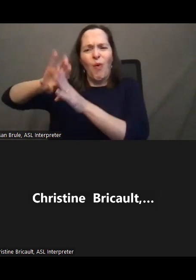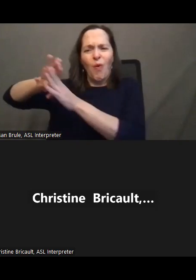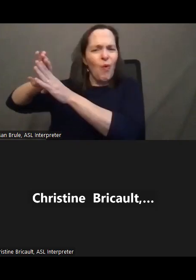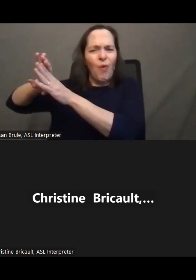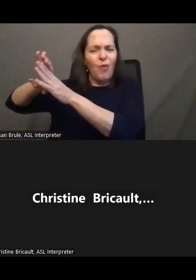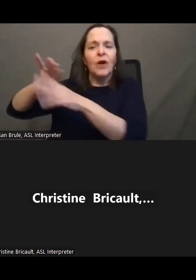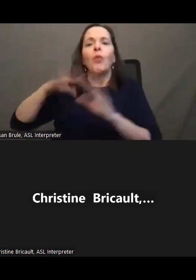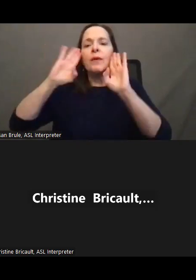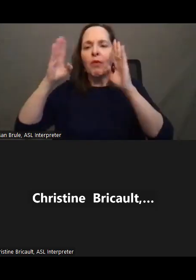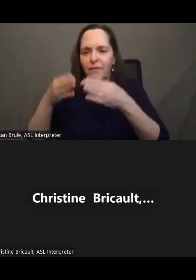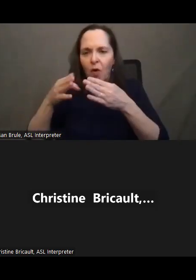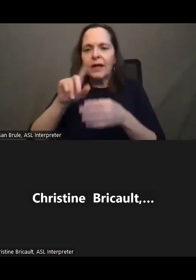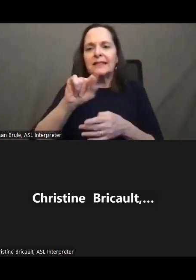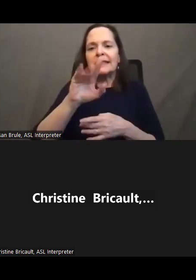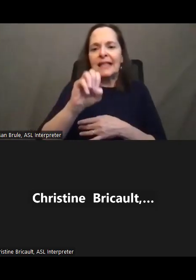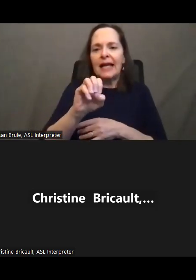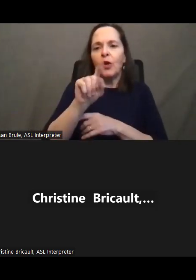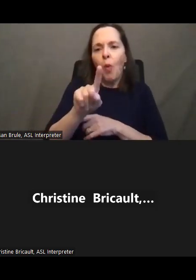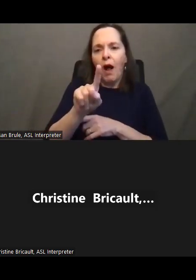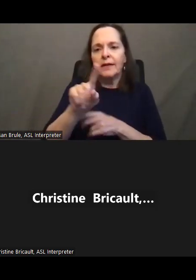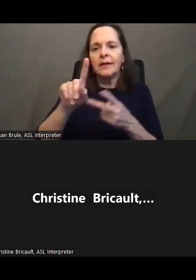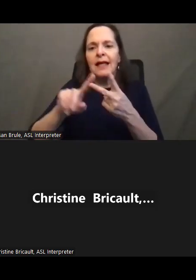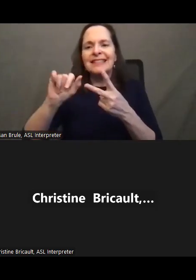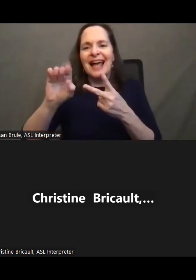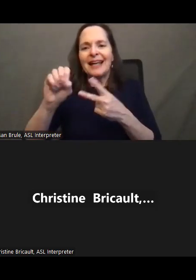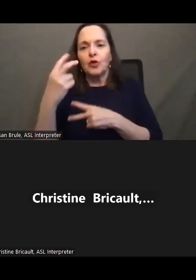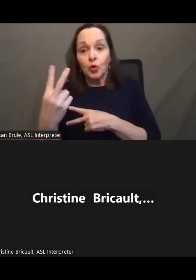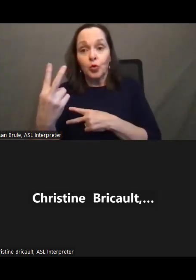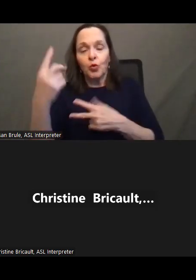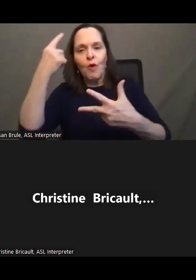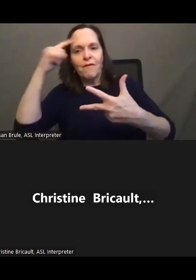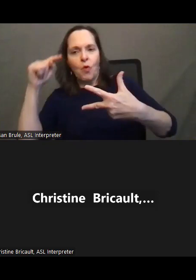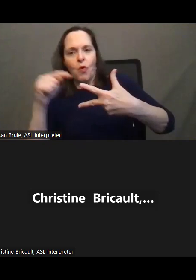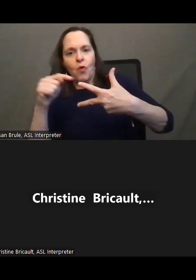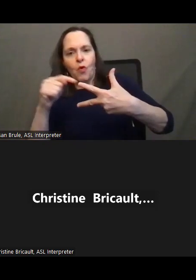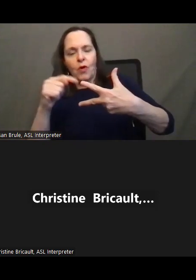But if you have questions about Title III, you should contact the MOD and we'll be happy to help you out.